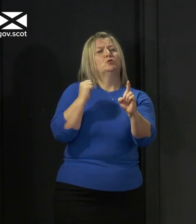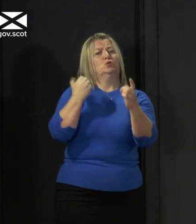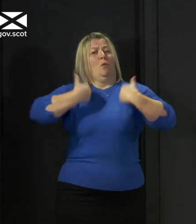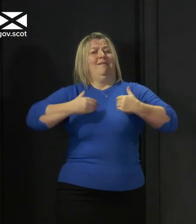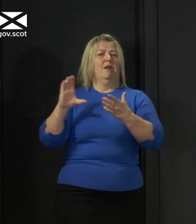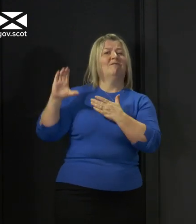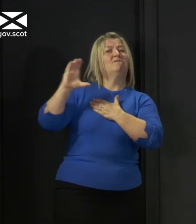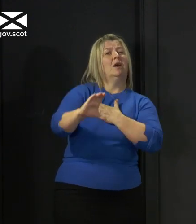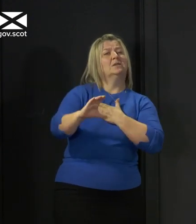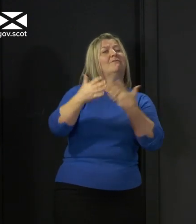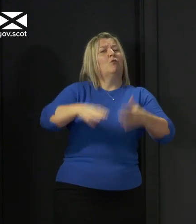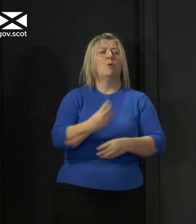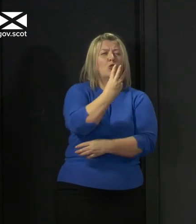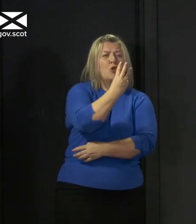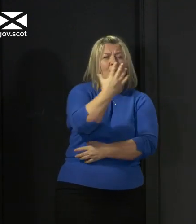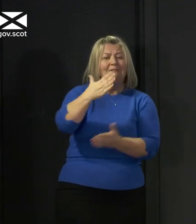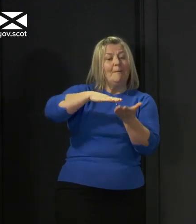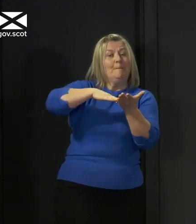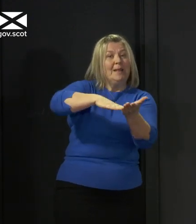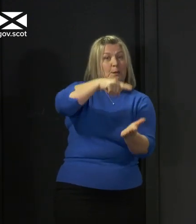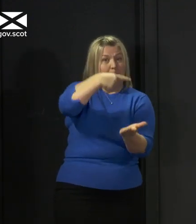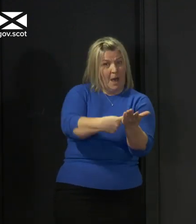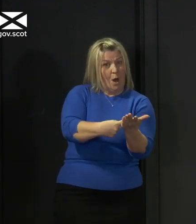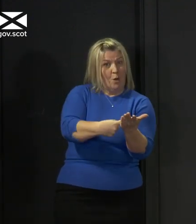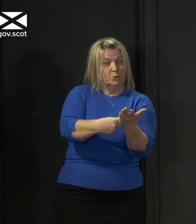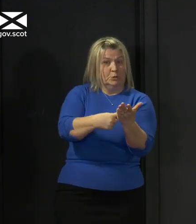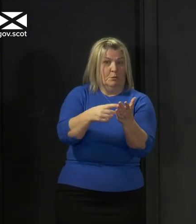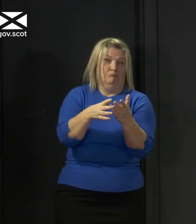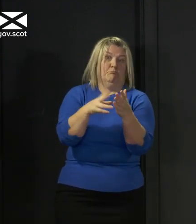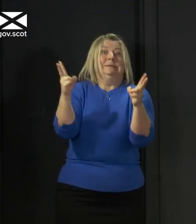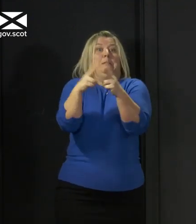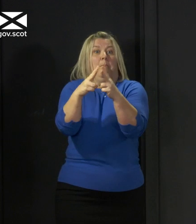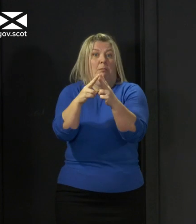pounds to 80 million pounds so that councils can provide grants to people on